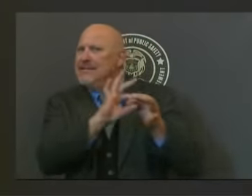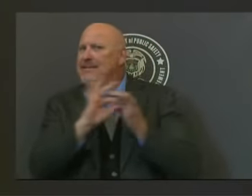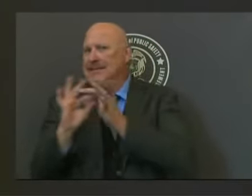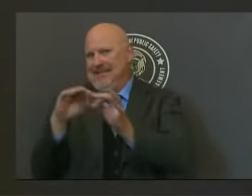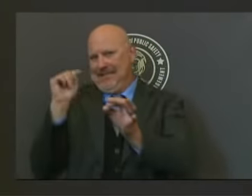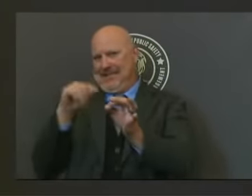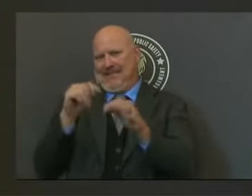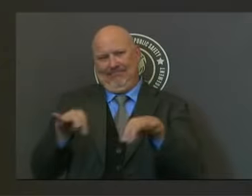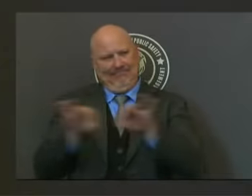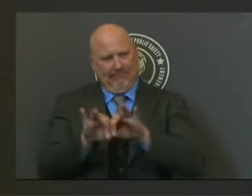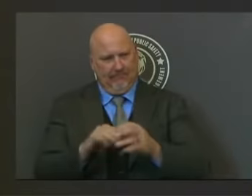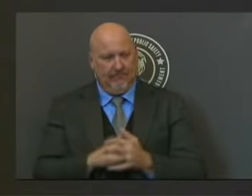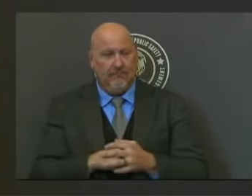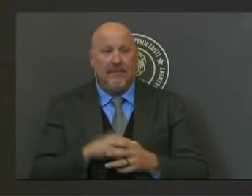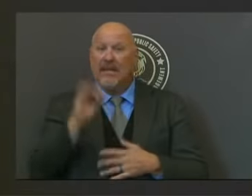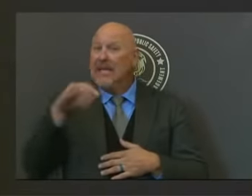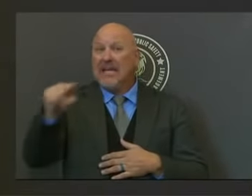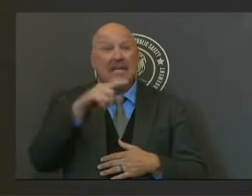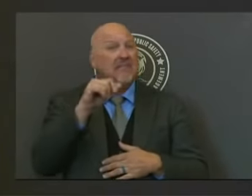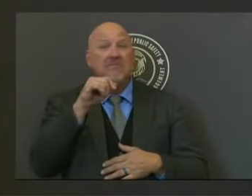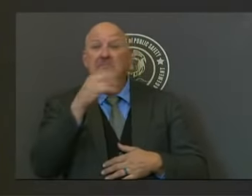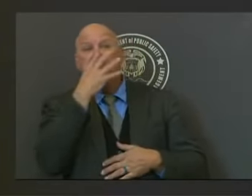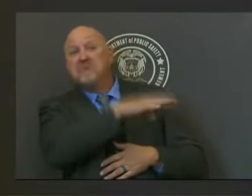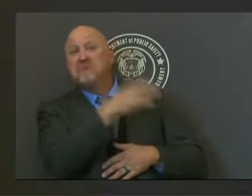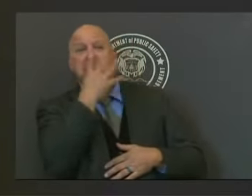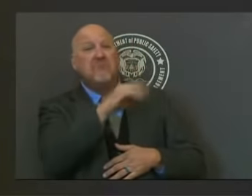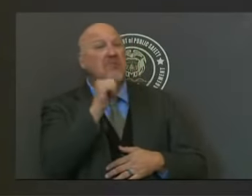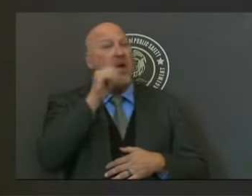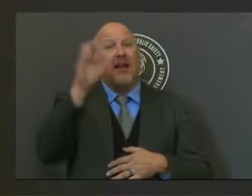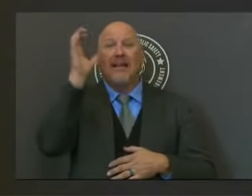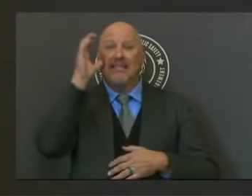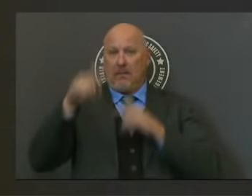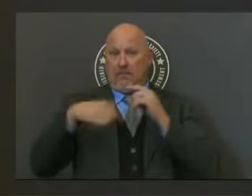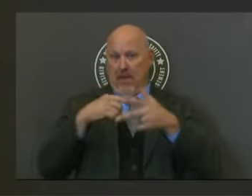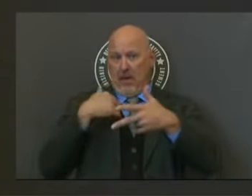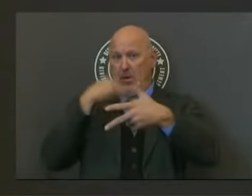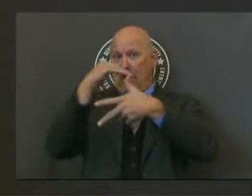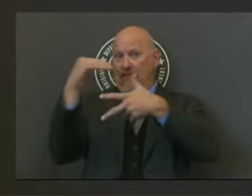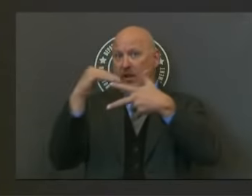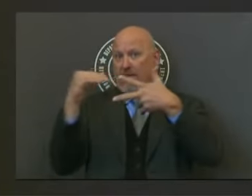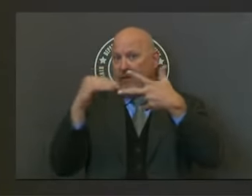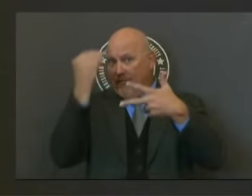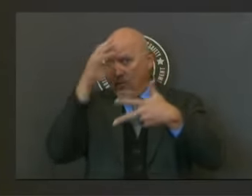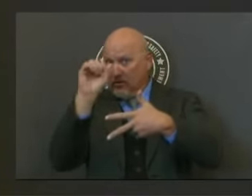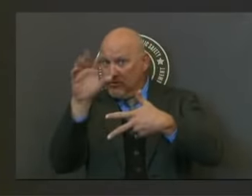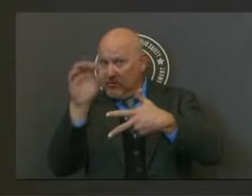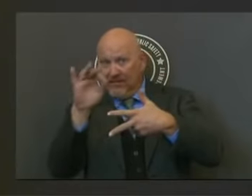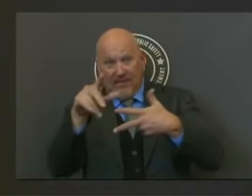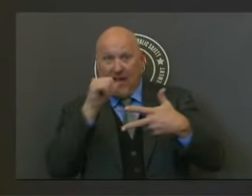we need your help